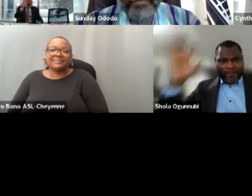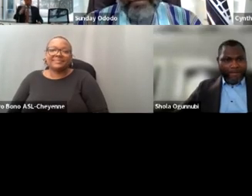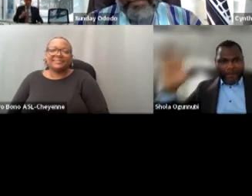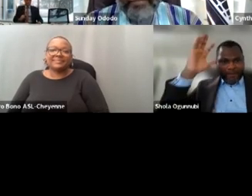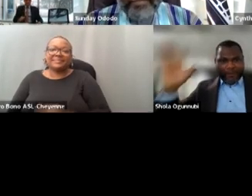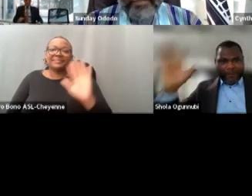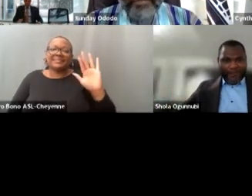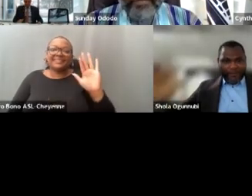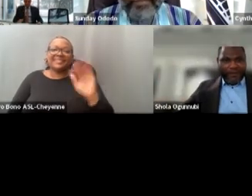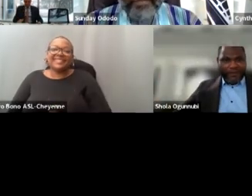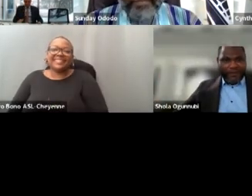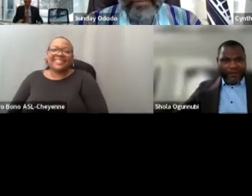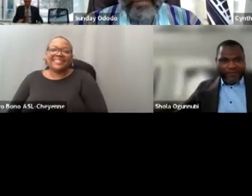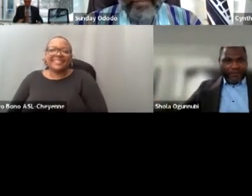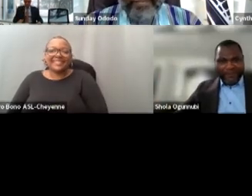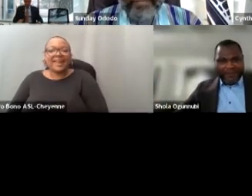Bye. Have a lovely day. Thank you. Bye.